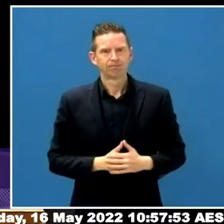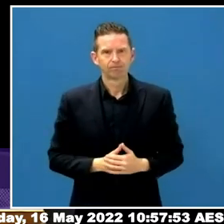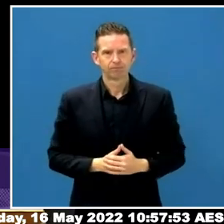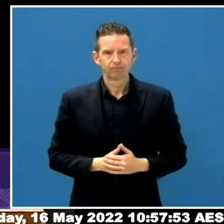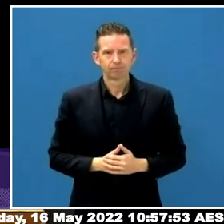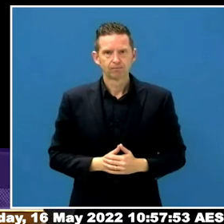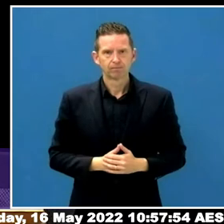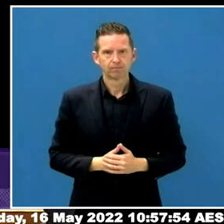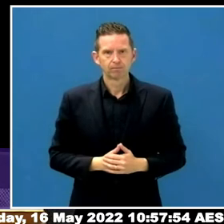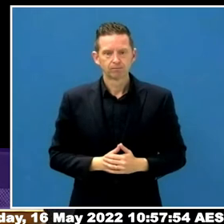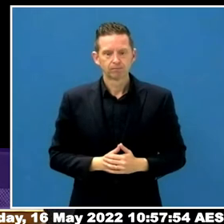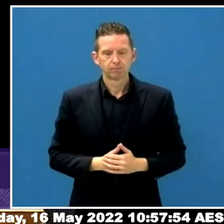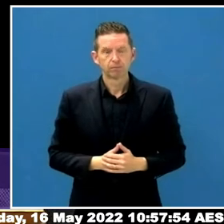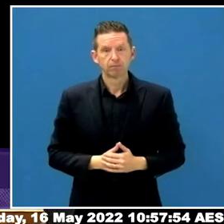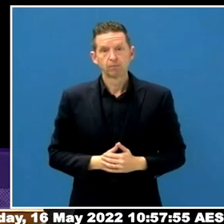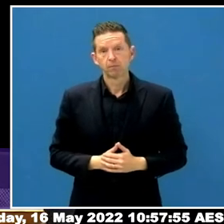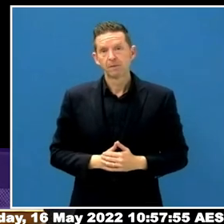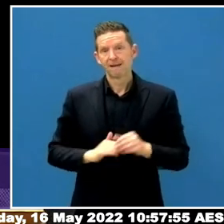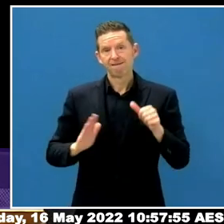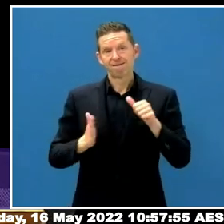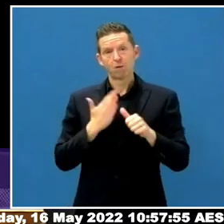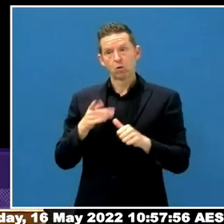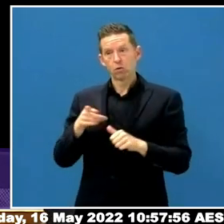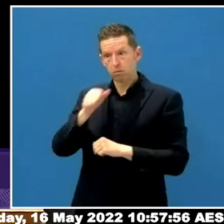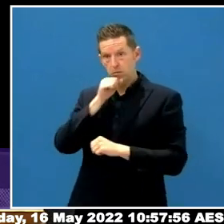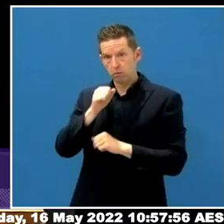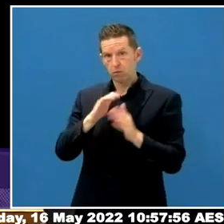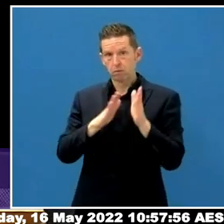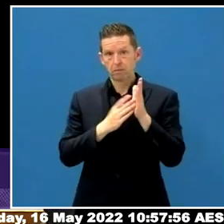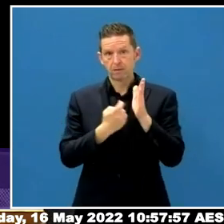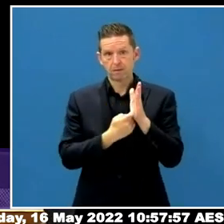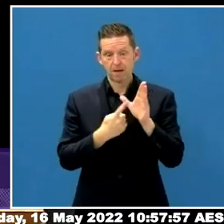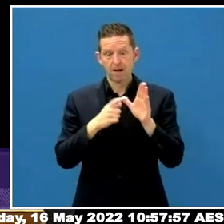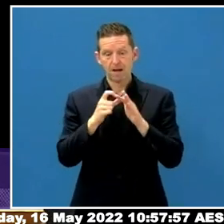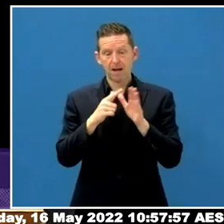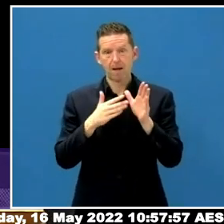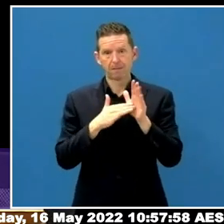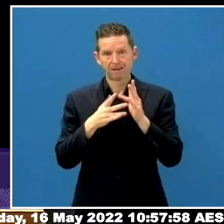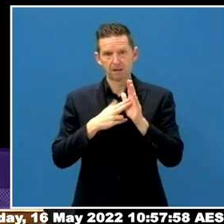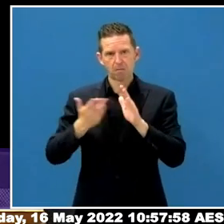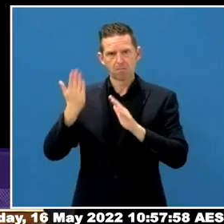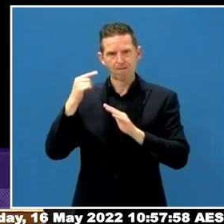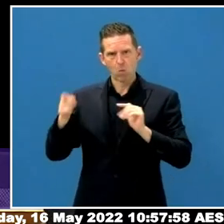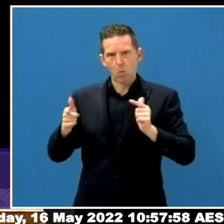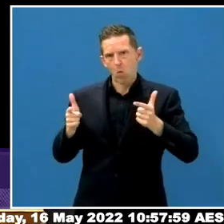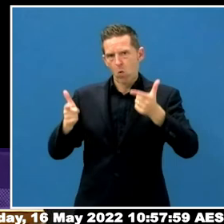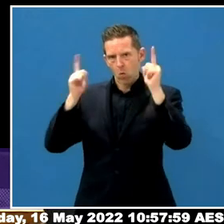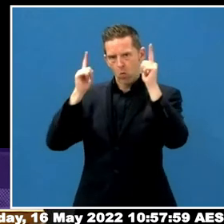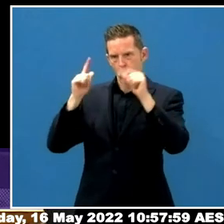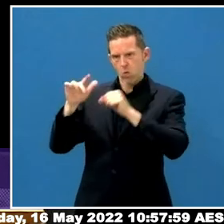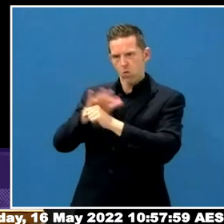We will hear oral evidence first from Mr Adamson who was previously the district manager responsible for the Mount Druitt day program.